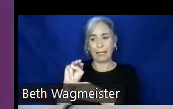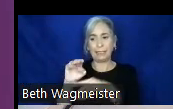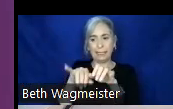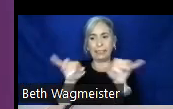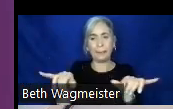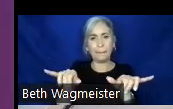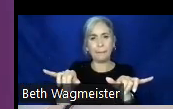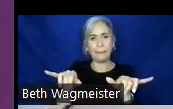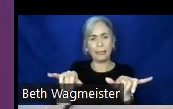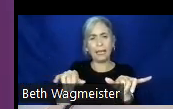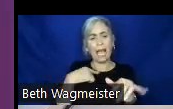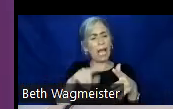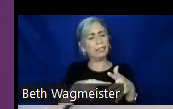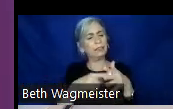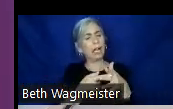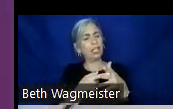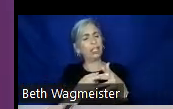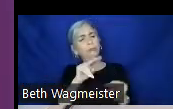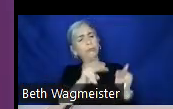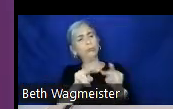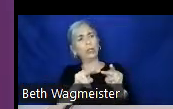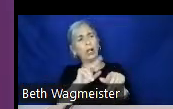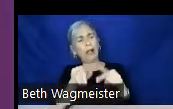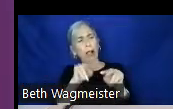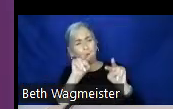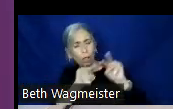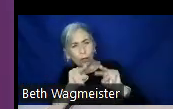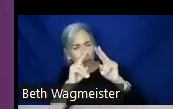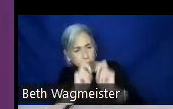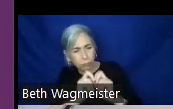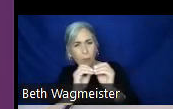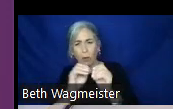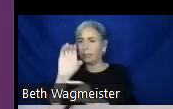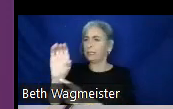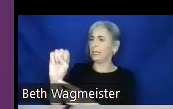is something I started saying when I started looking more at CMS and how they can help.